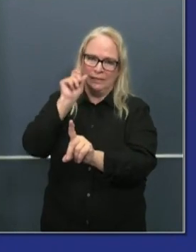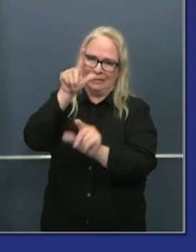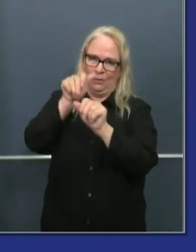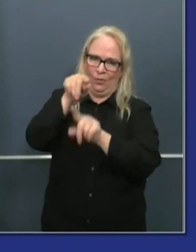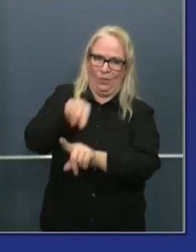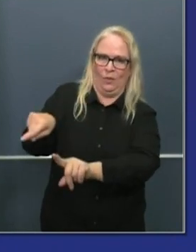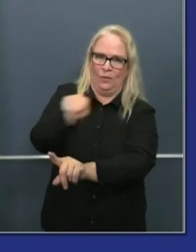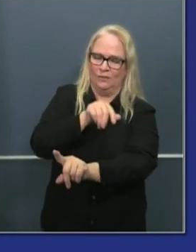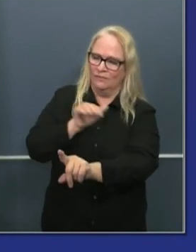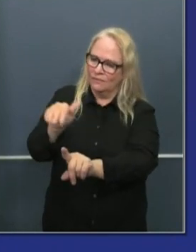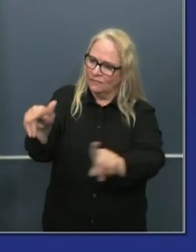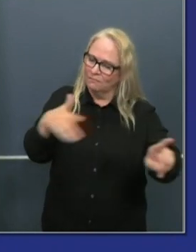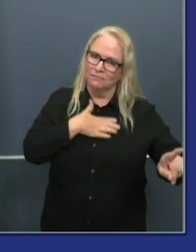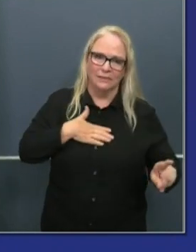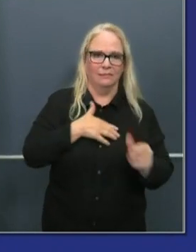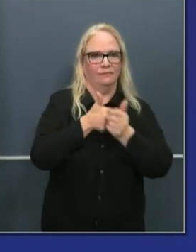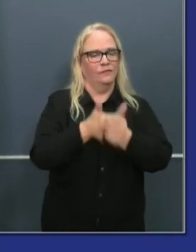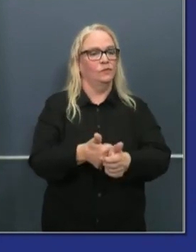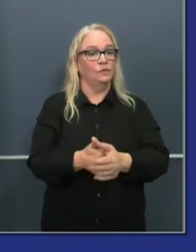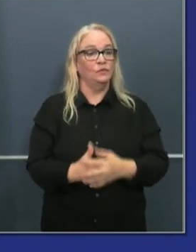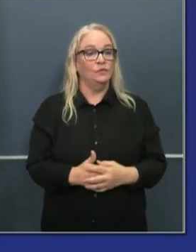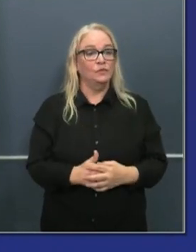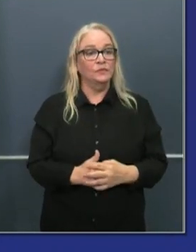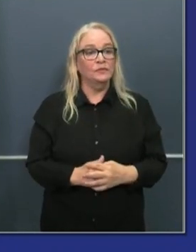IT'S TARGETED WHERE THERE ARE ABUSES OR REDUNDANCY OF